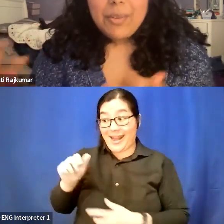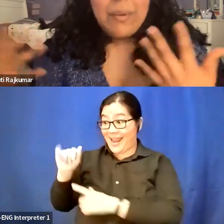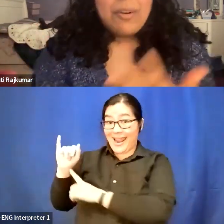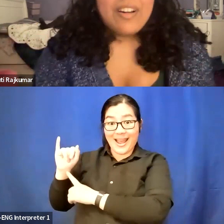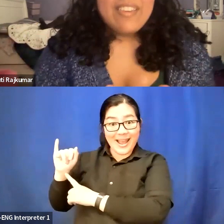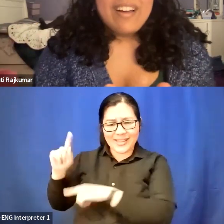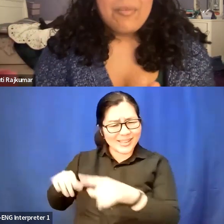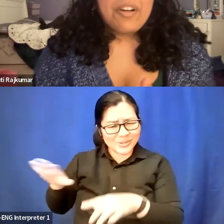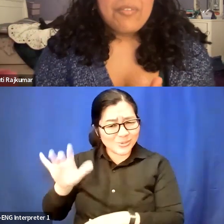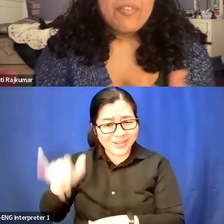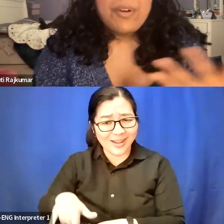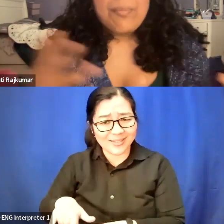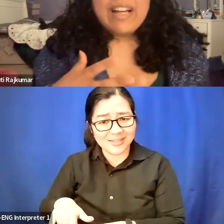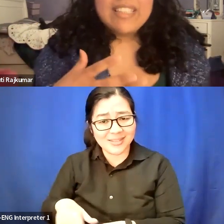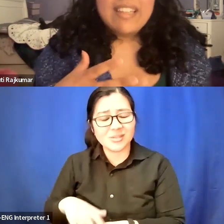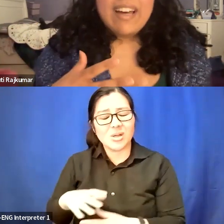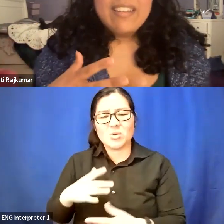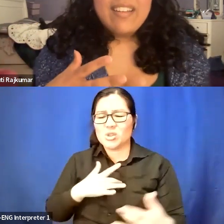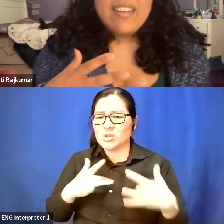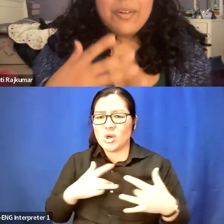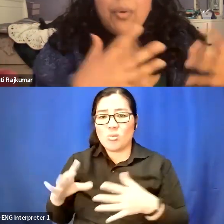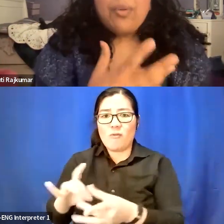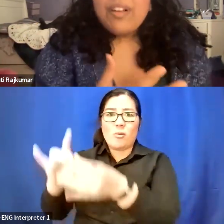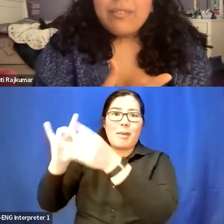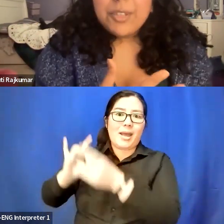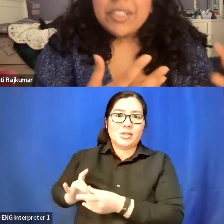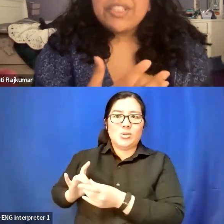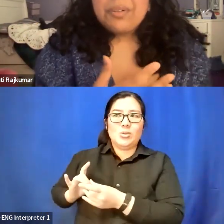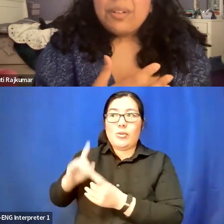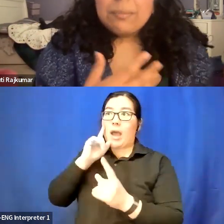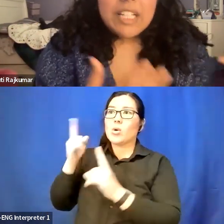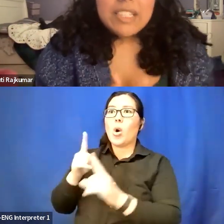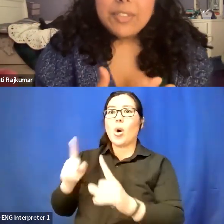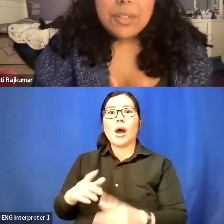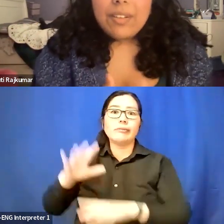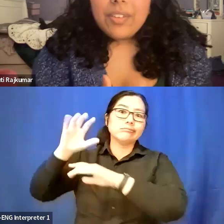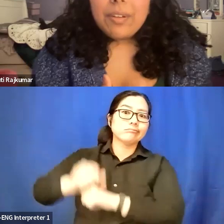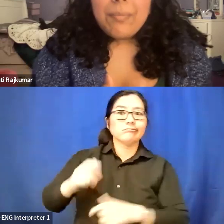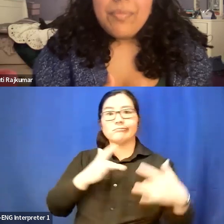So I worry that we're going to revert back to that goal of traditional, objective journalism